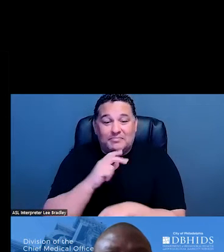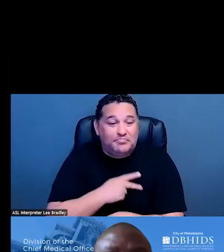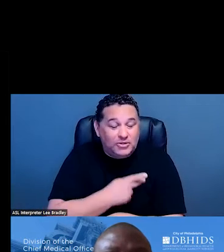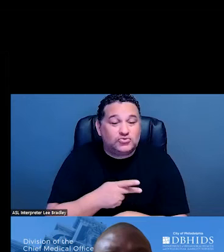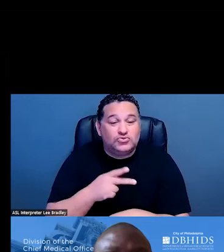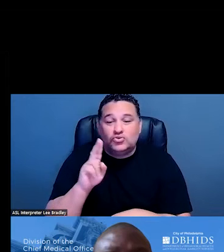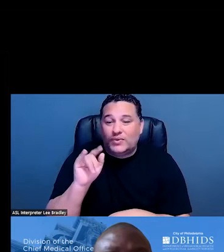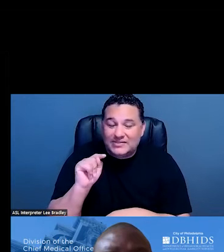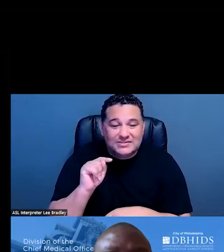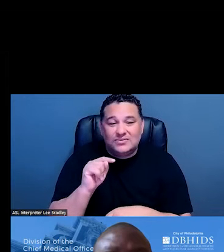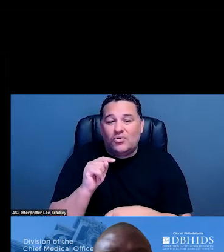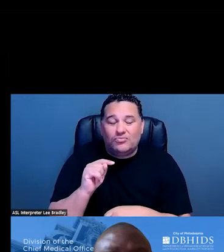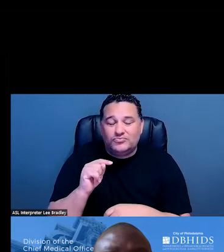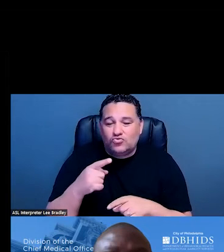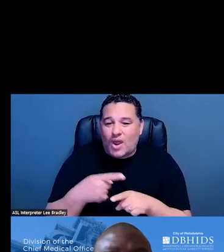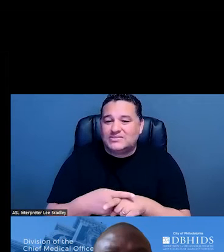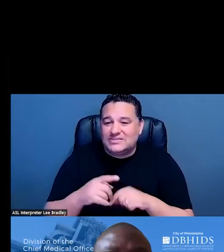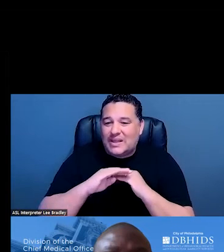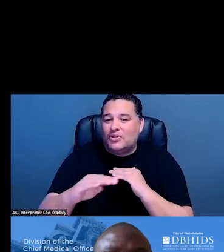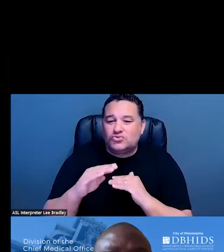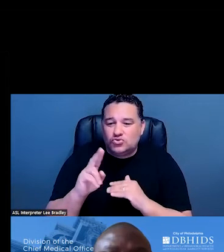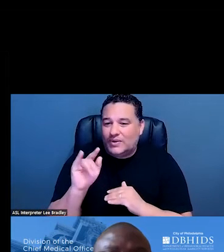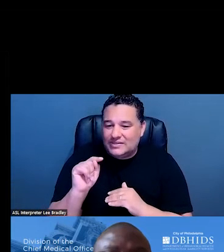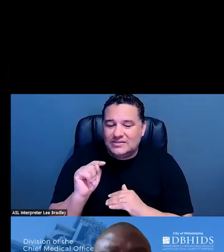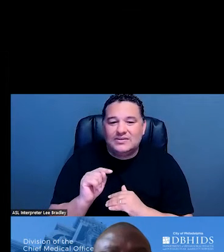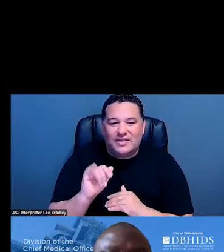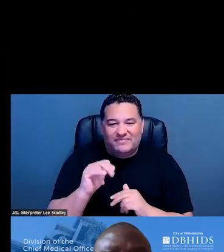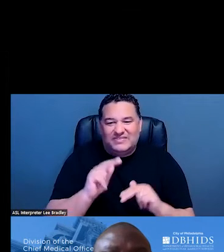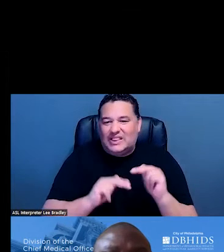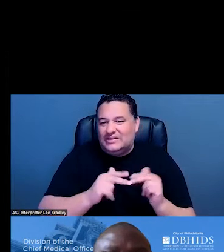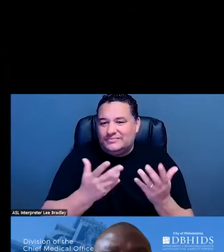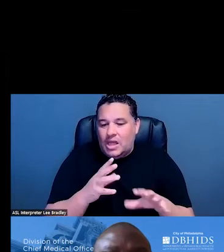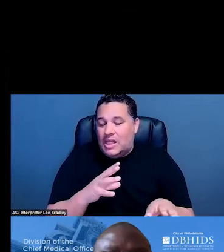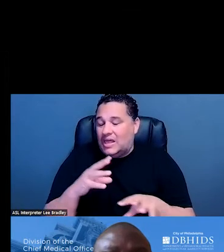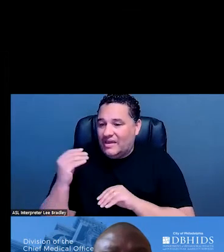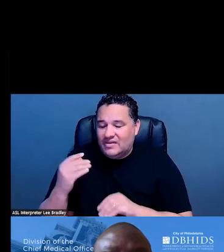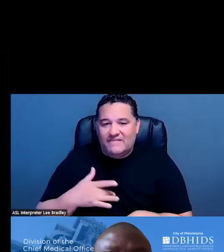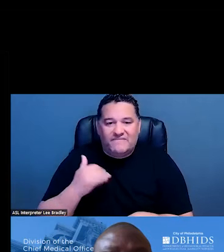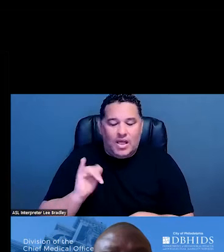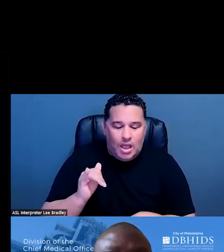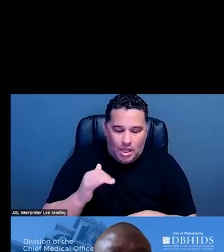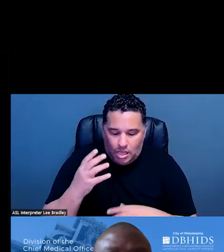S. WE LEAVE THE IN PATIENT UNIT. LEAVE THE CRISIS STABILIZATION UNIT, WHATEVER, WHATEVER THE FACILITY